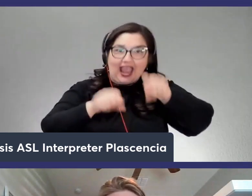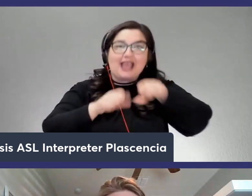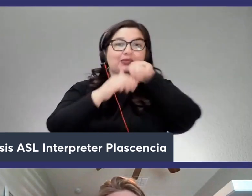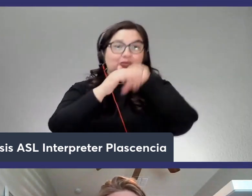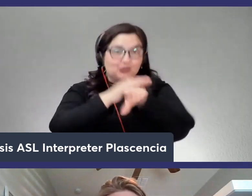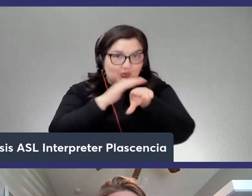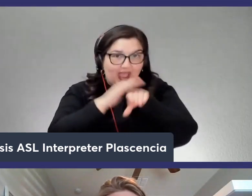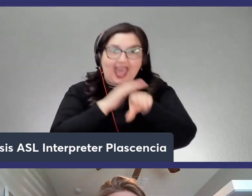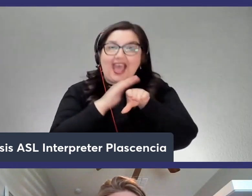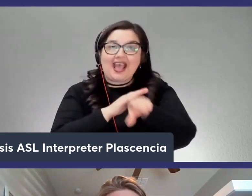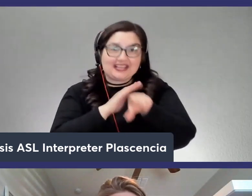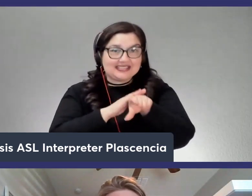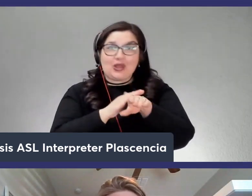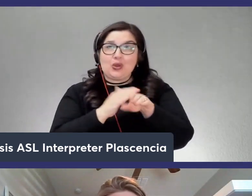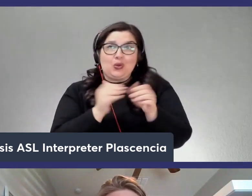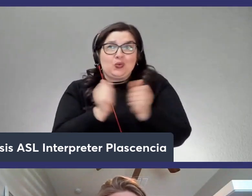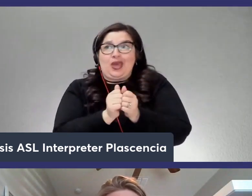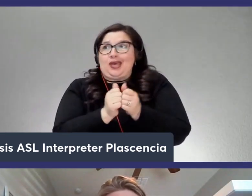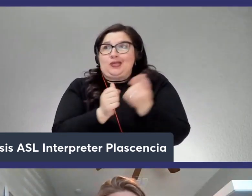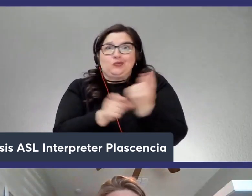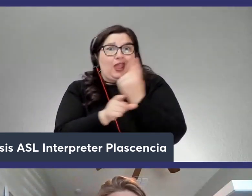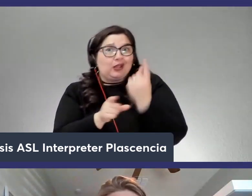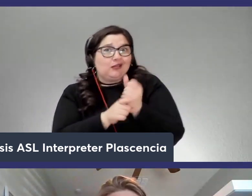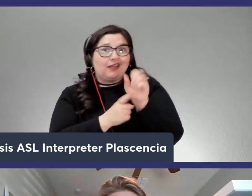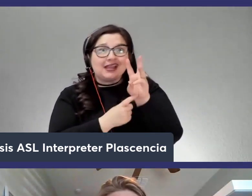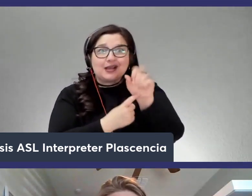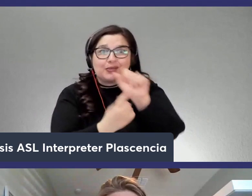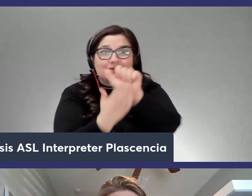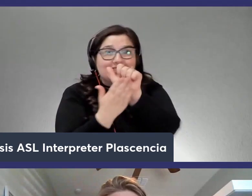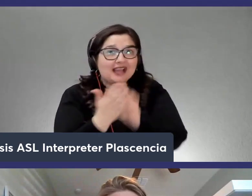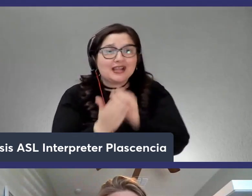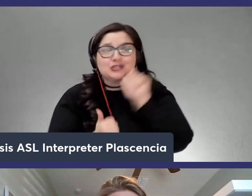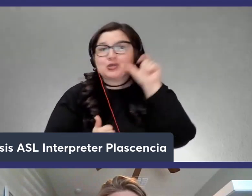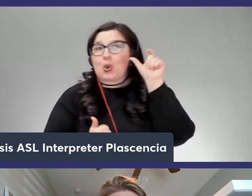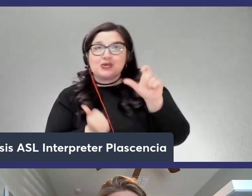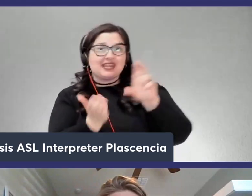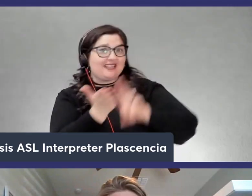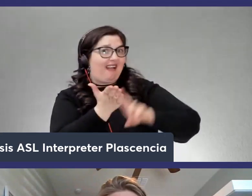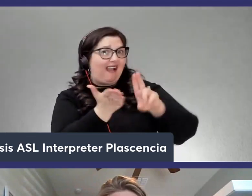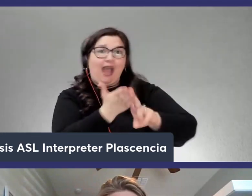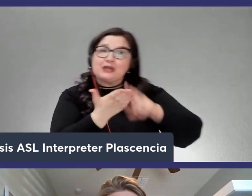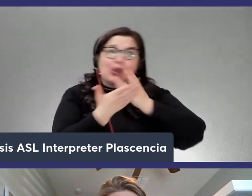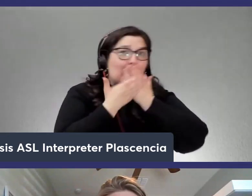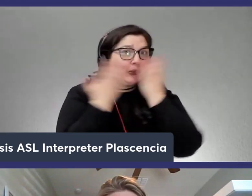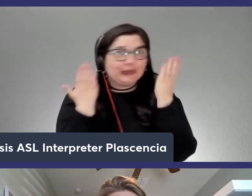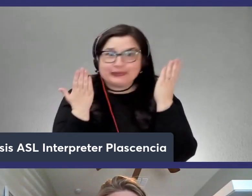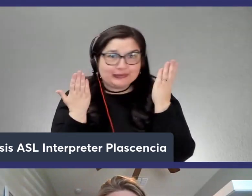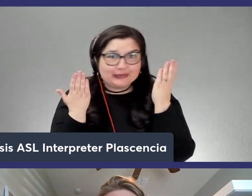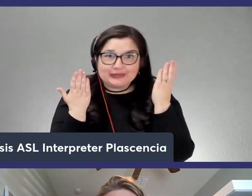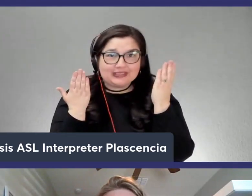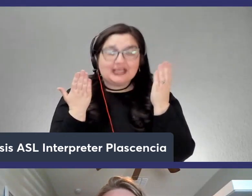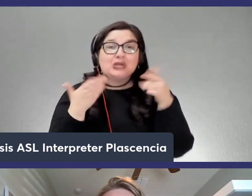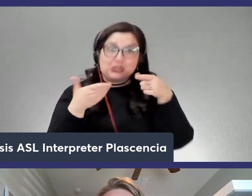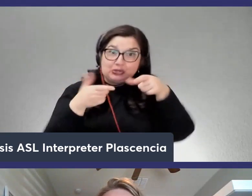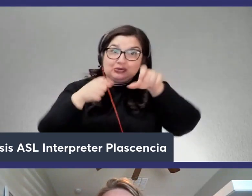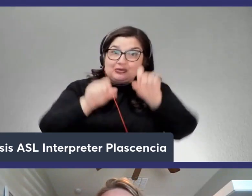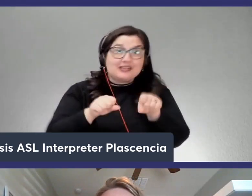just with a regular AWS account. You don't need a contract or anything. You can just get up and running,